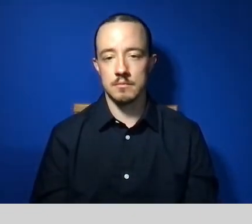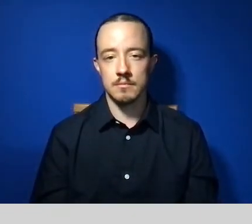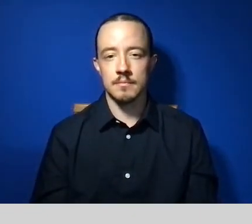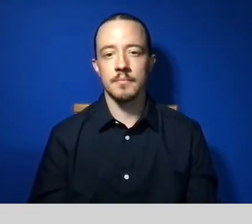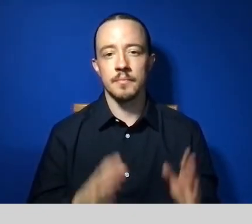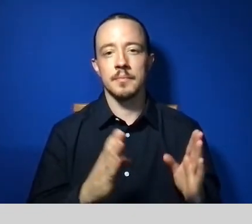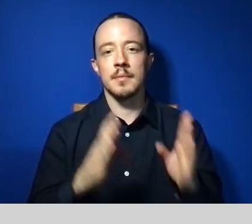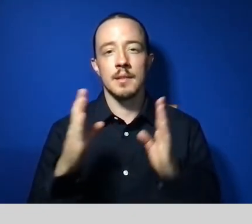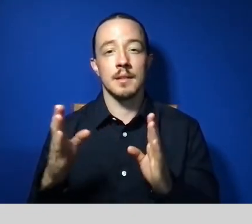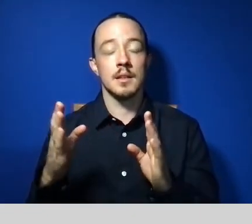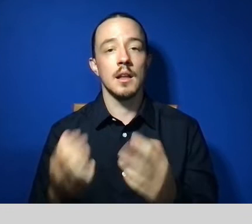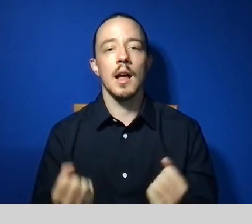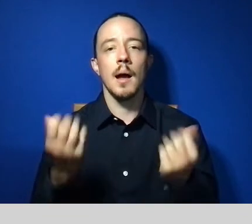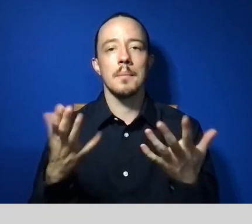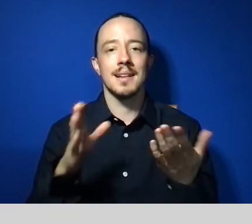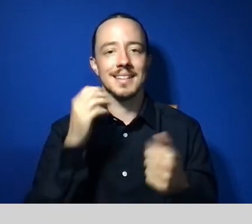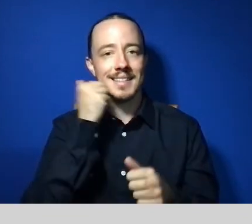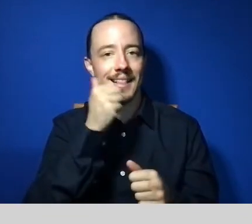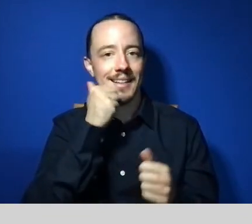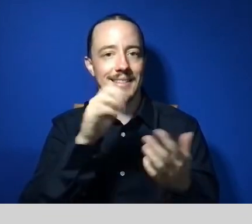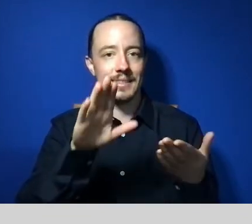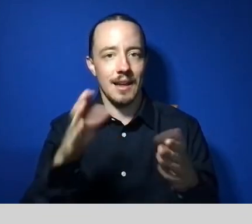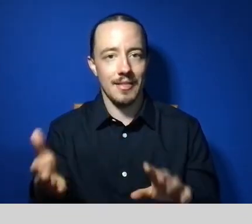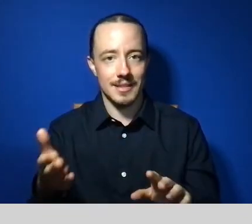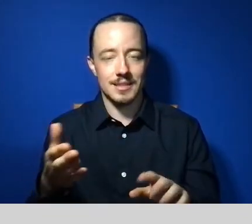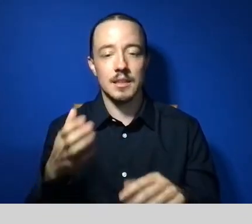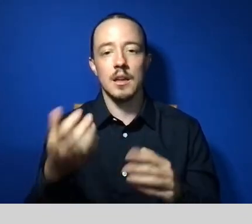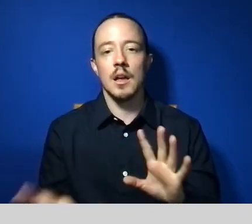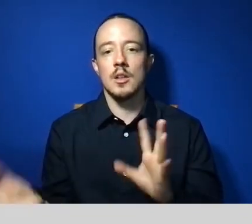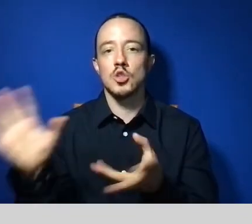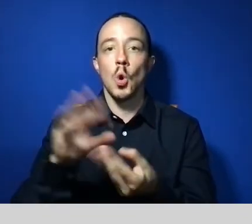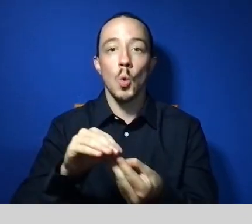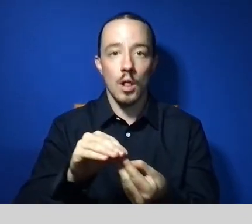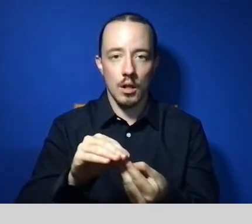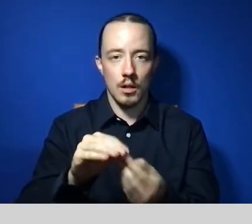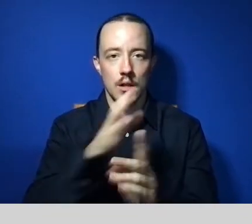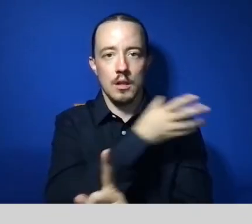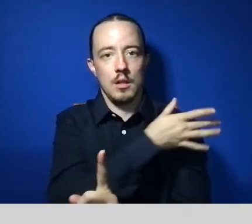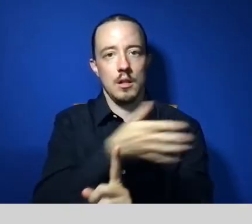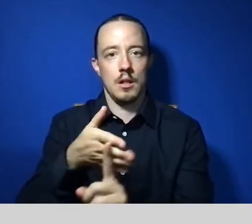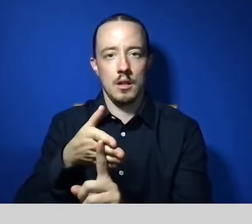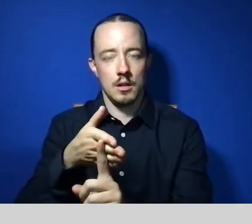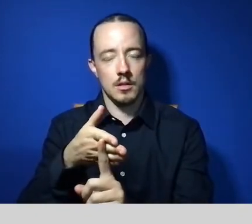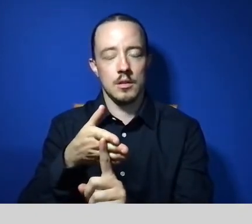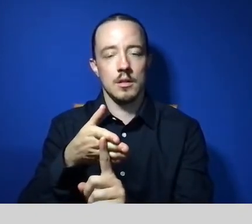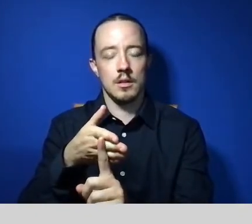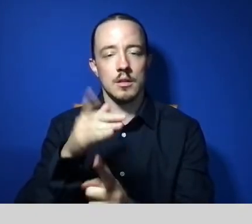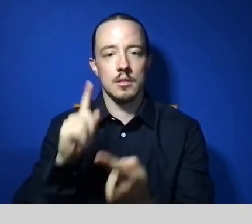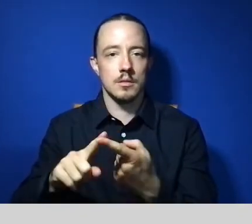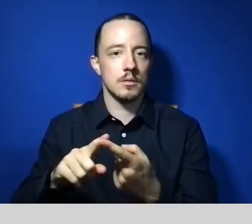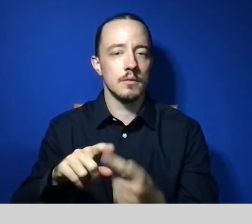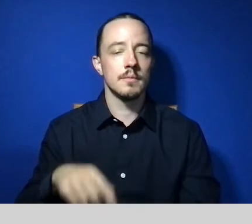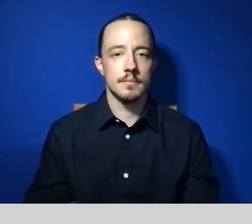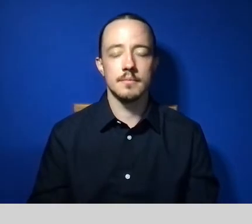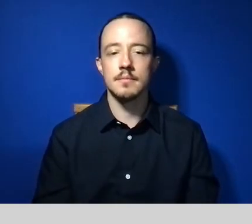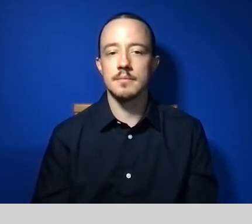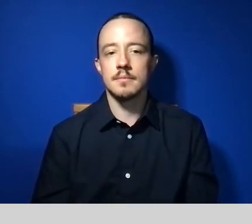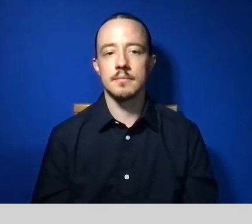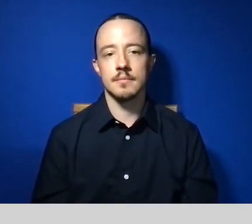This is a number of the daily deaths. And this was a total number of deaths to date, of January 20th.